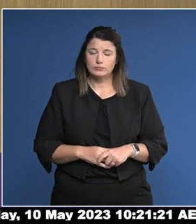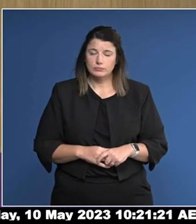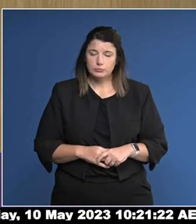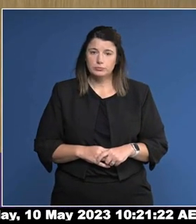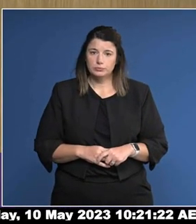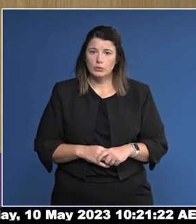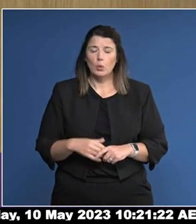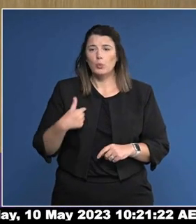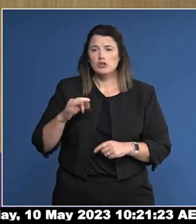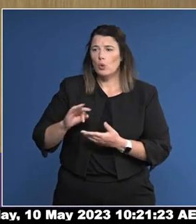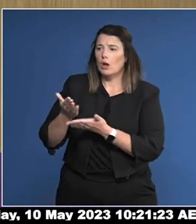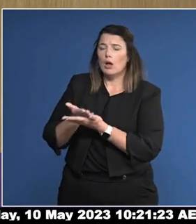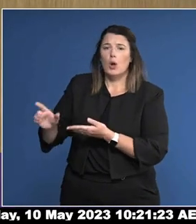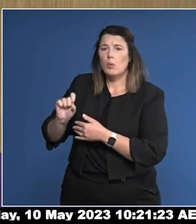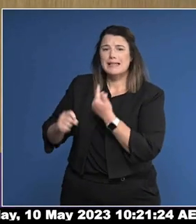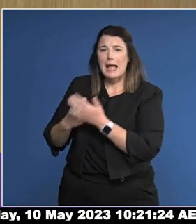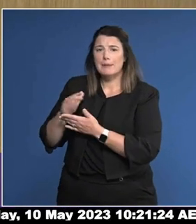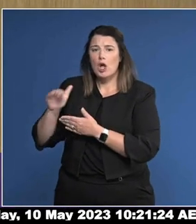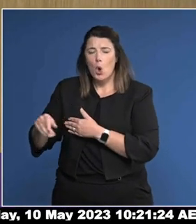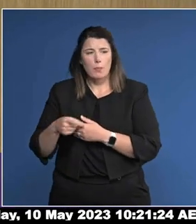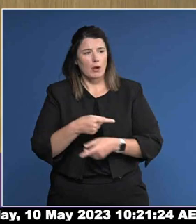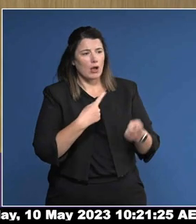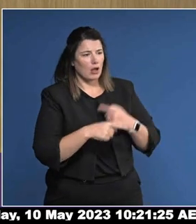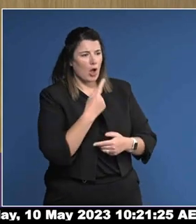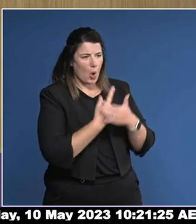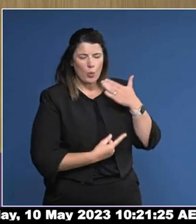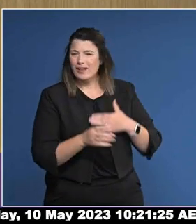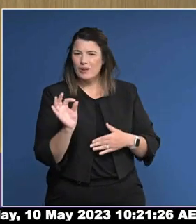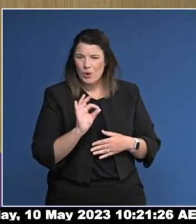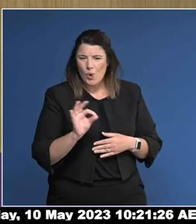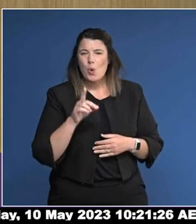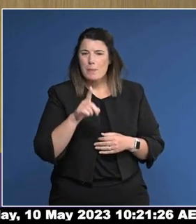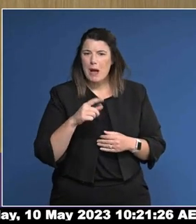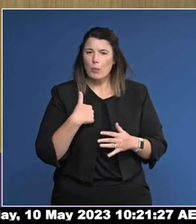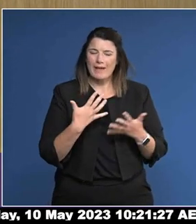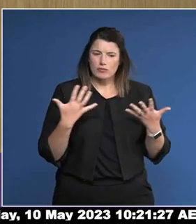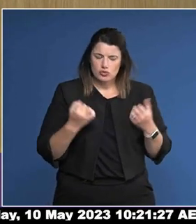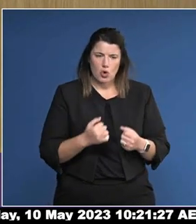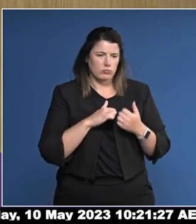certainly do have strong partnerships with the Department of Education, and we do rely